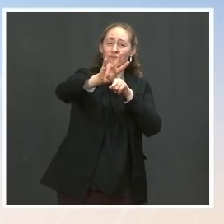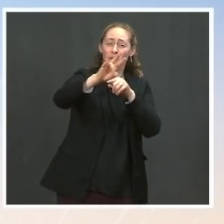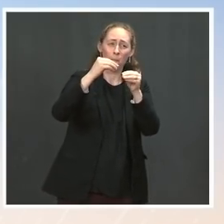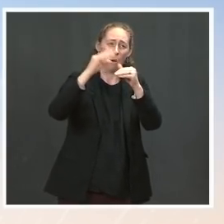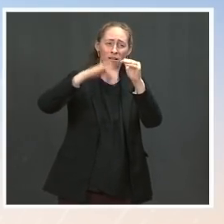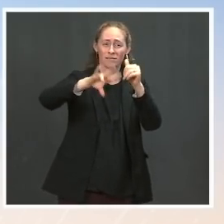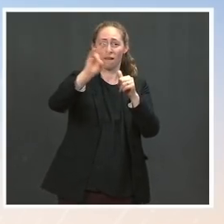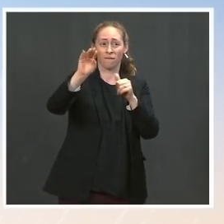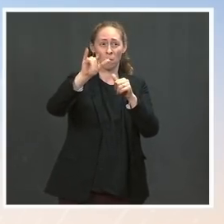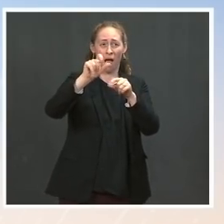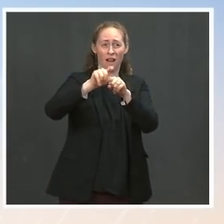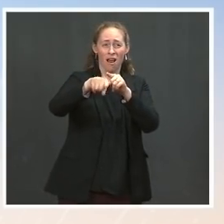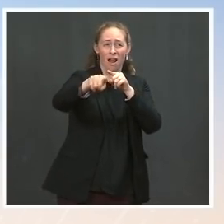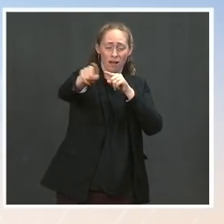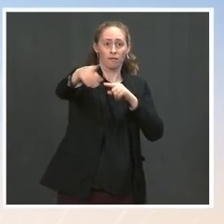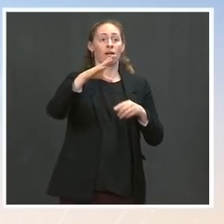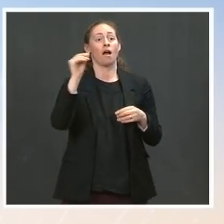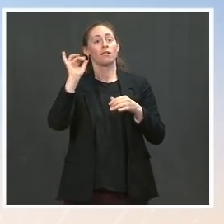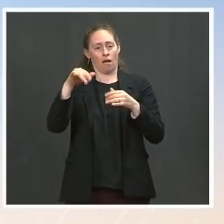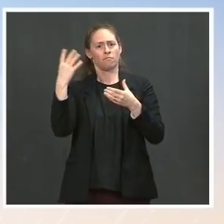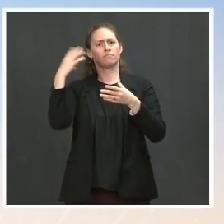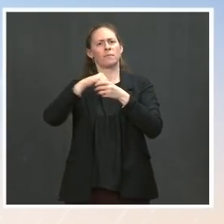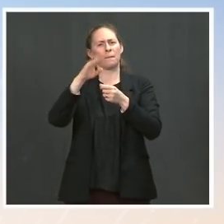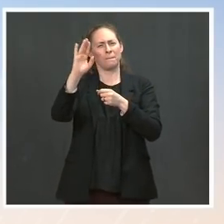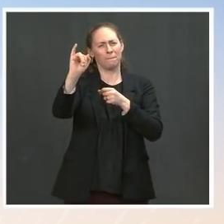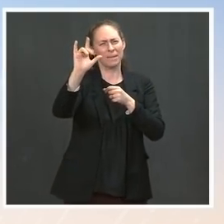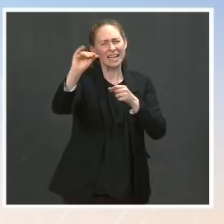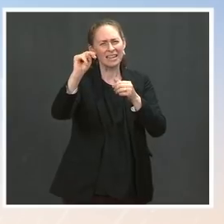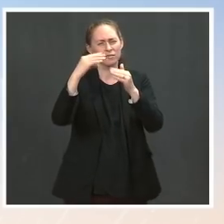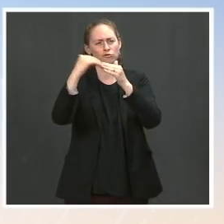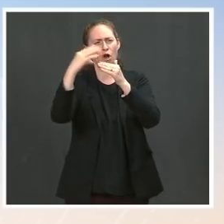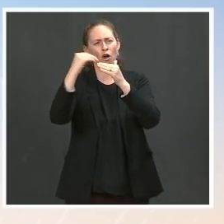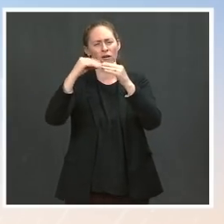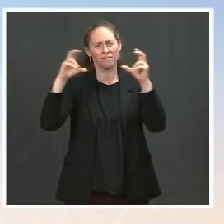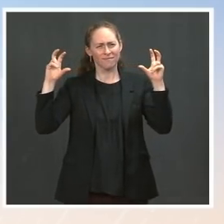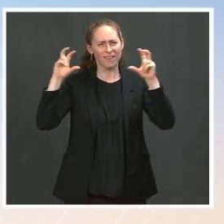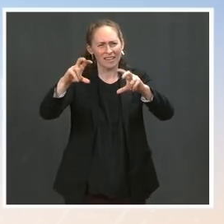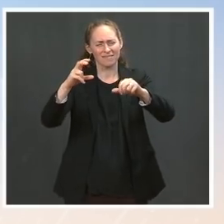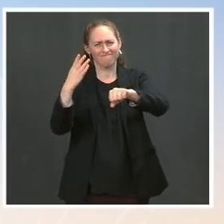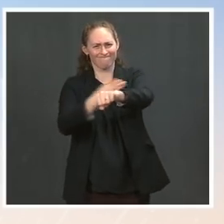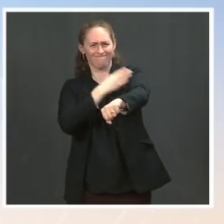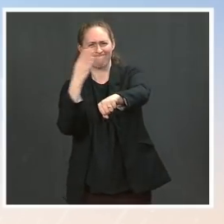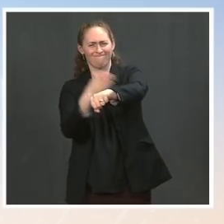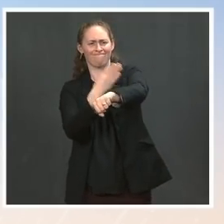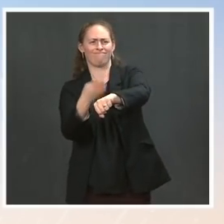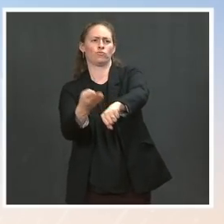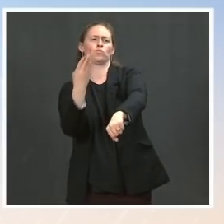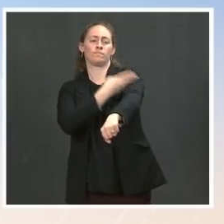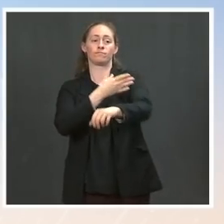for repairing roads and bridges in the plan. In South Dakota, 13 percent of South Dakotans